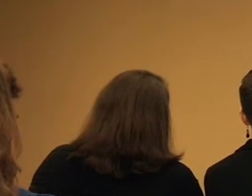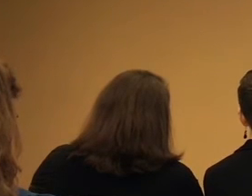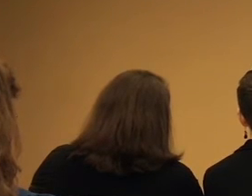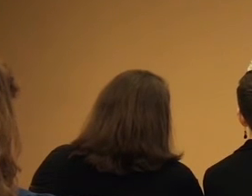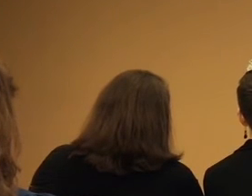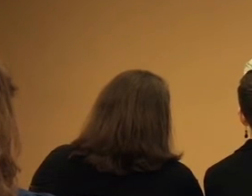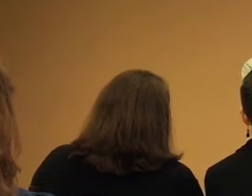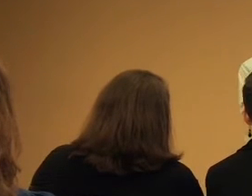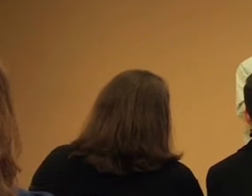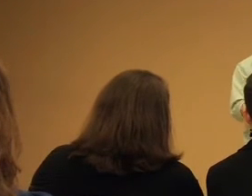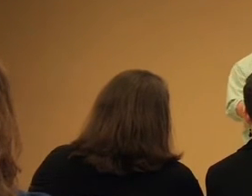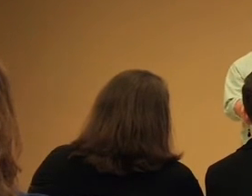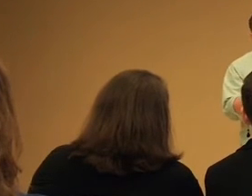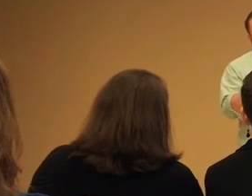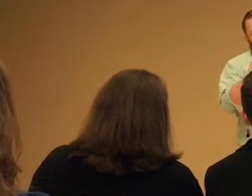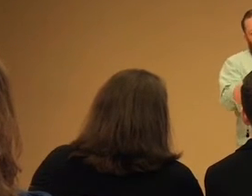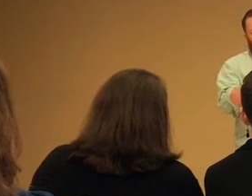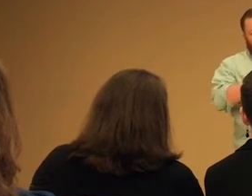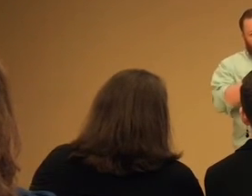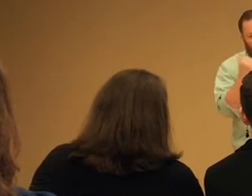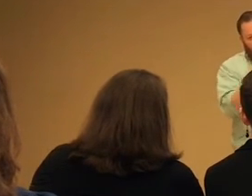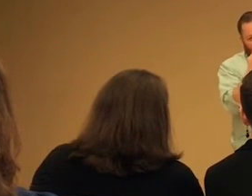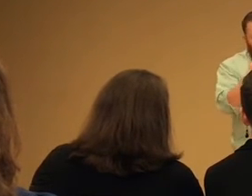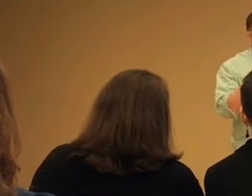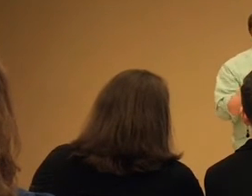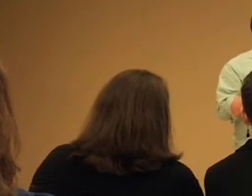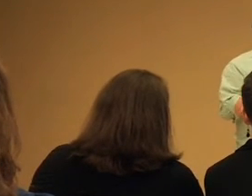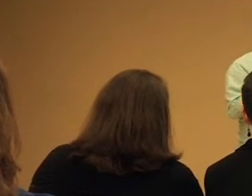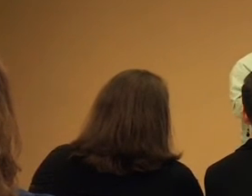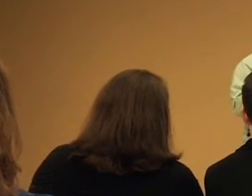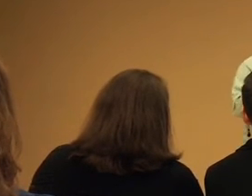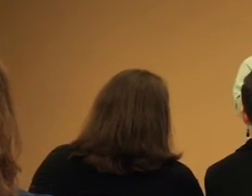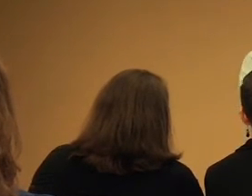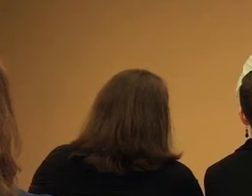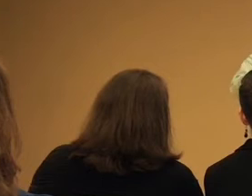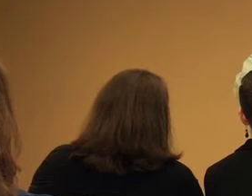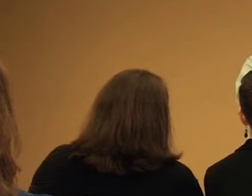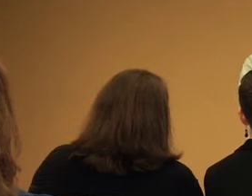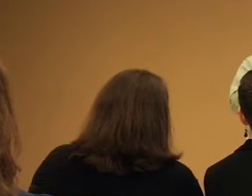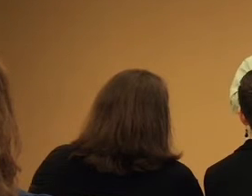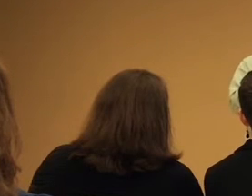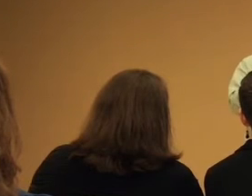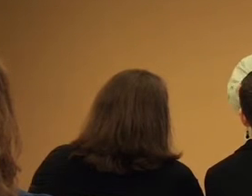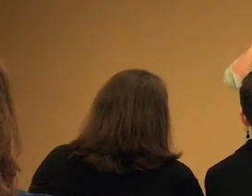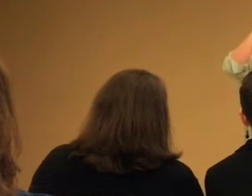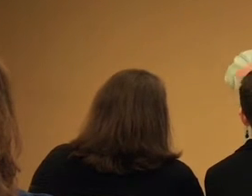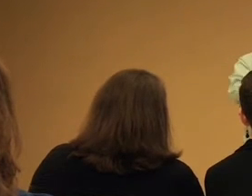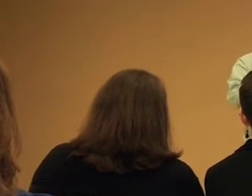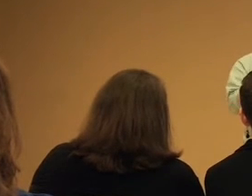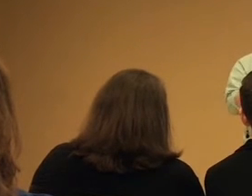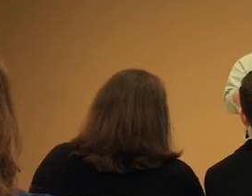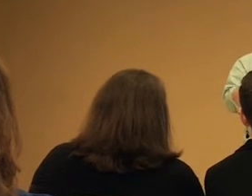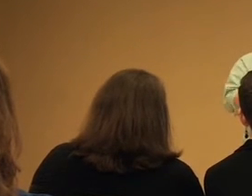Difficult because you think well I'm not sure how to satisfy people I'm not being given possible solutions for those who may not be satisfied